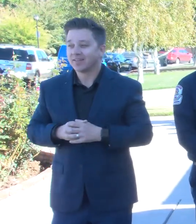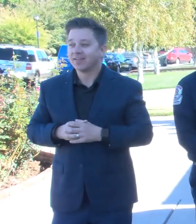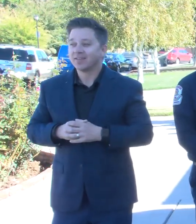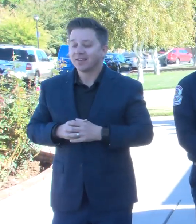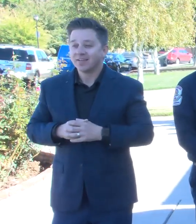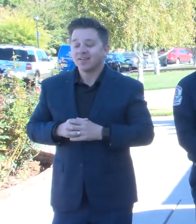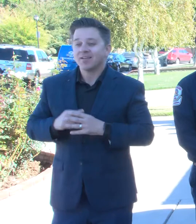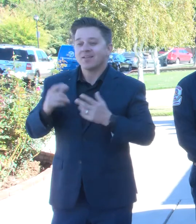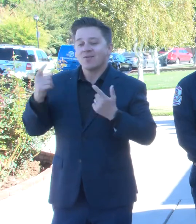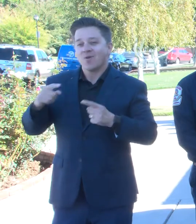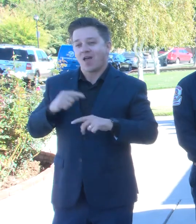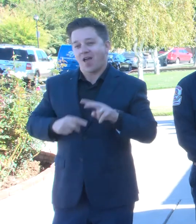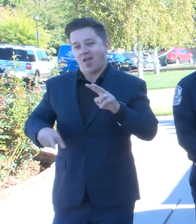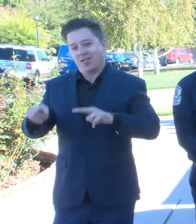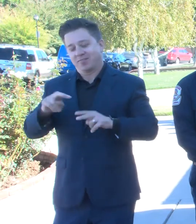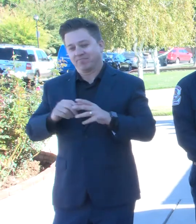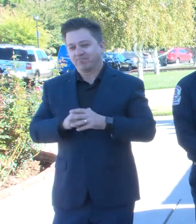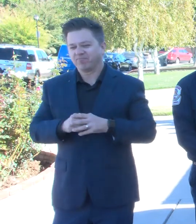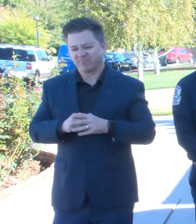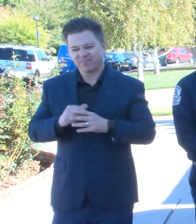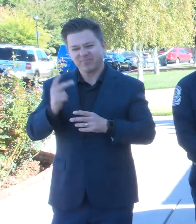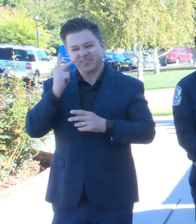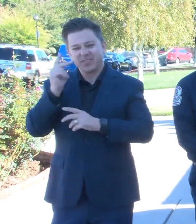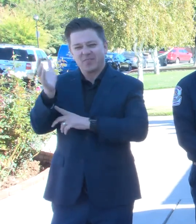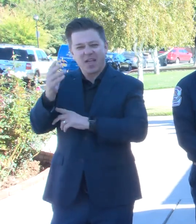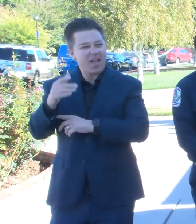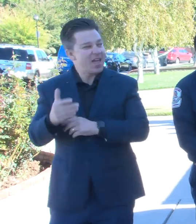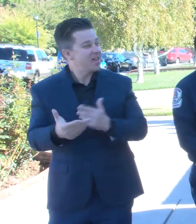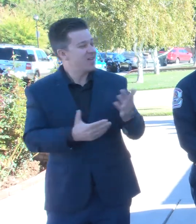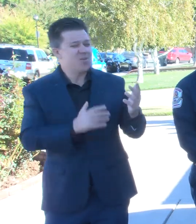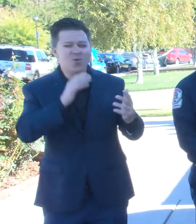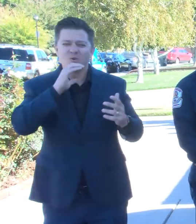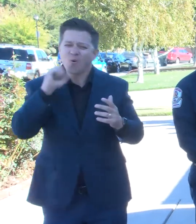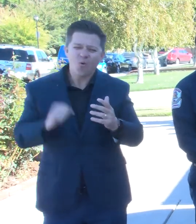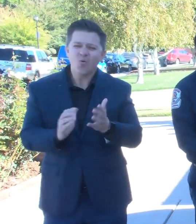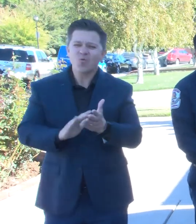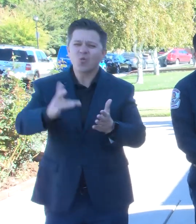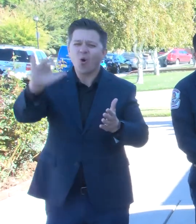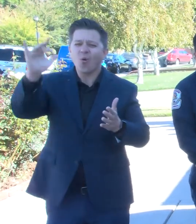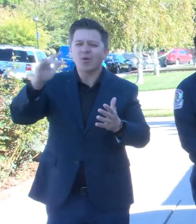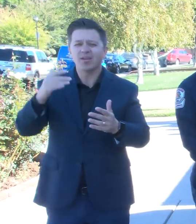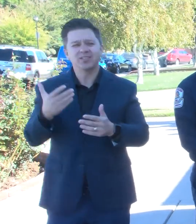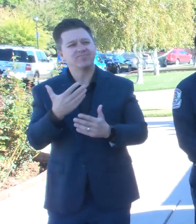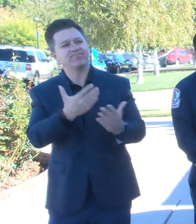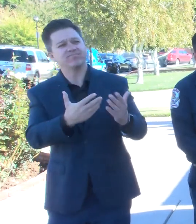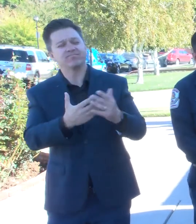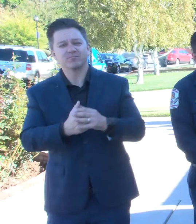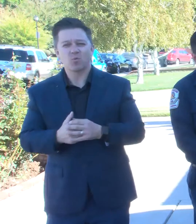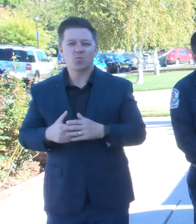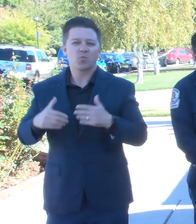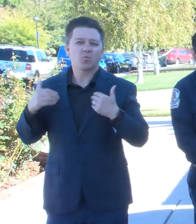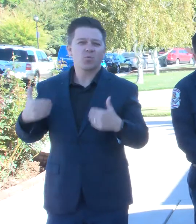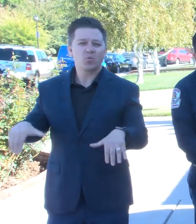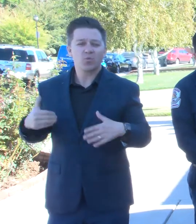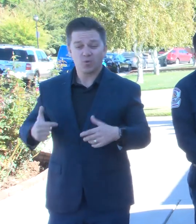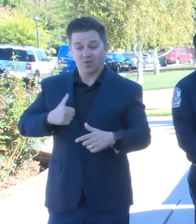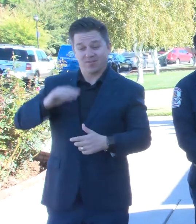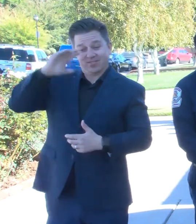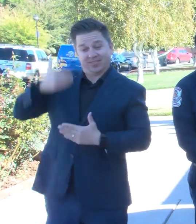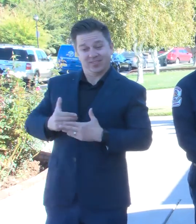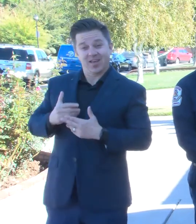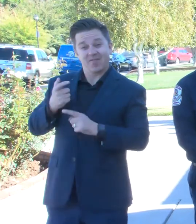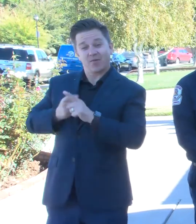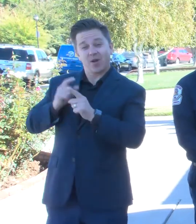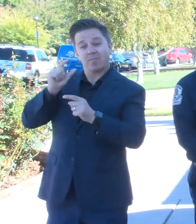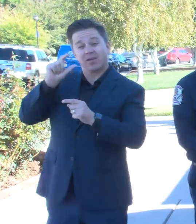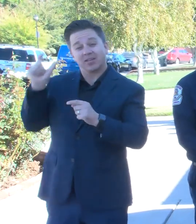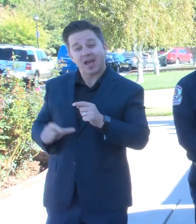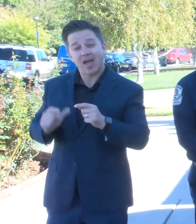when i look at our flag whole glory up there i the son of italian immigrants see the great